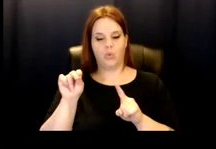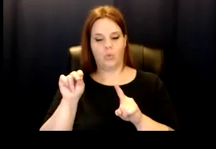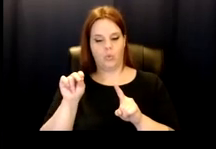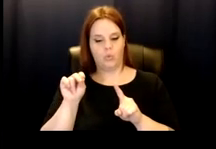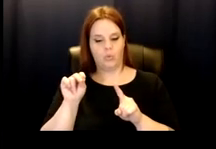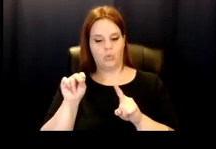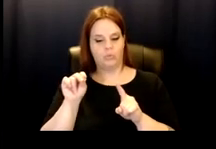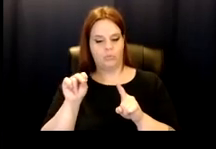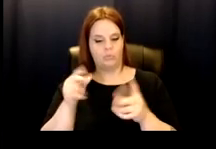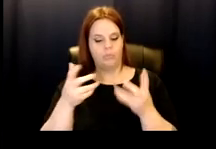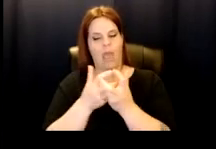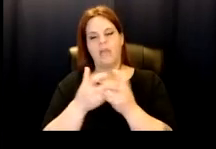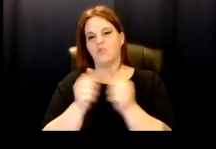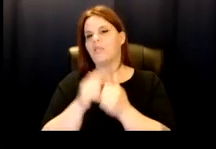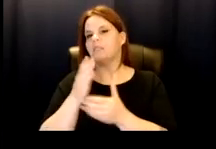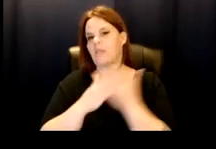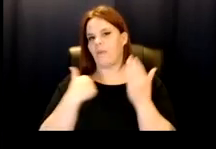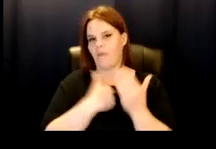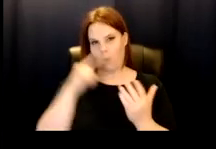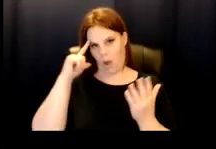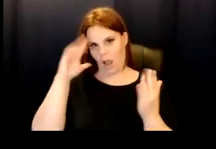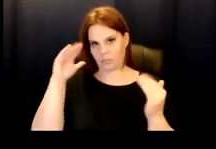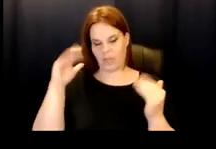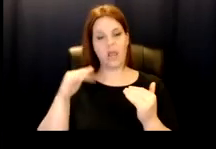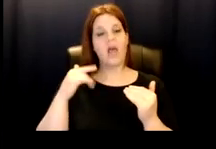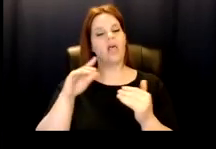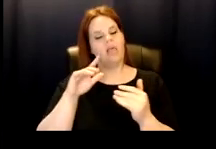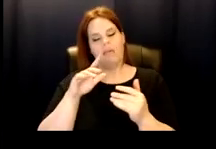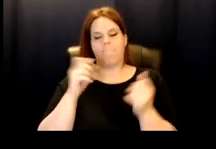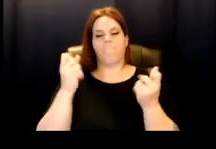with some of our expectations and that is there are many things that these institutions